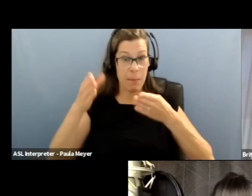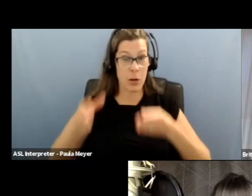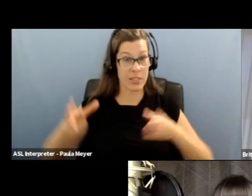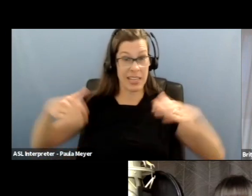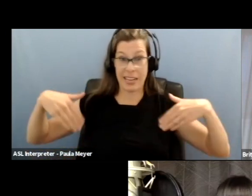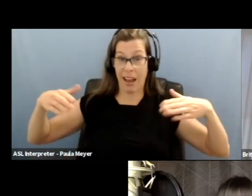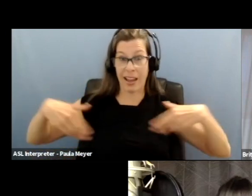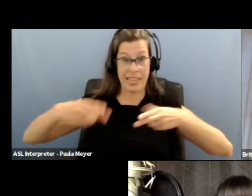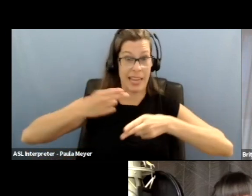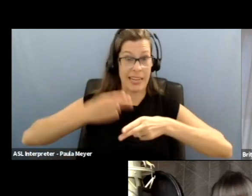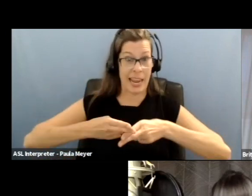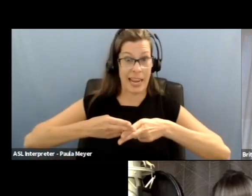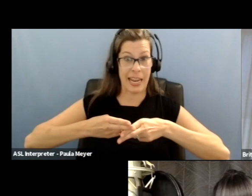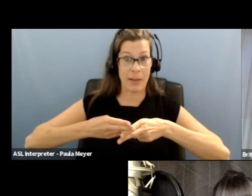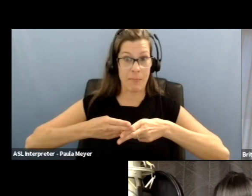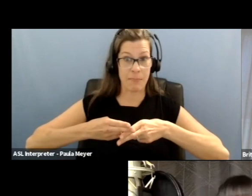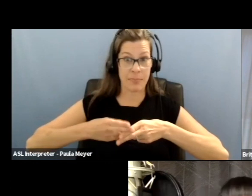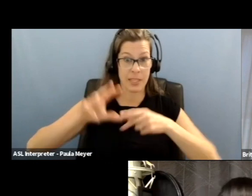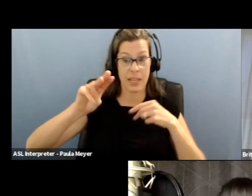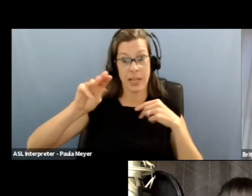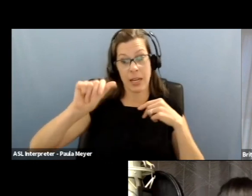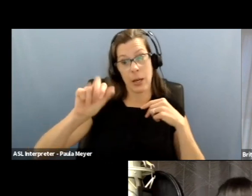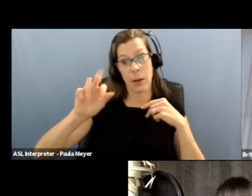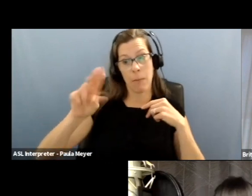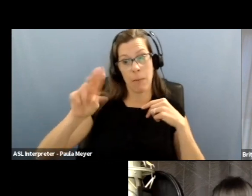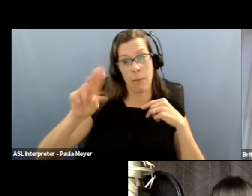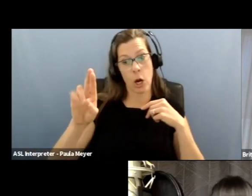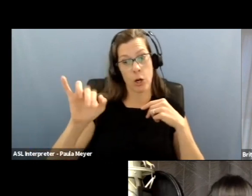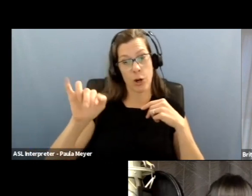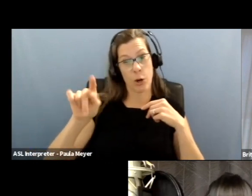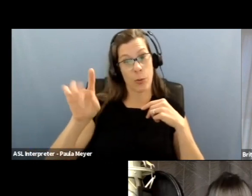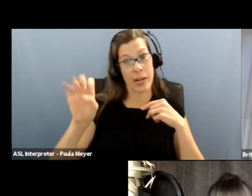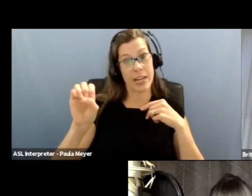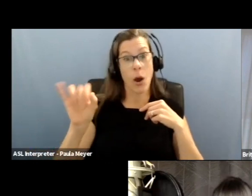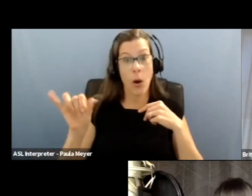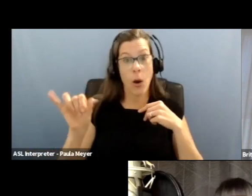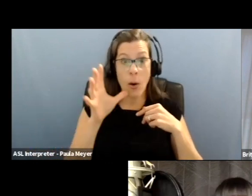So I can't just say this is Marguerite. I would say they have short hair and then